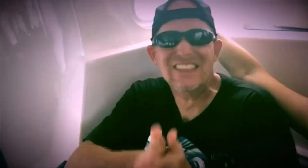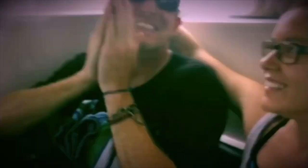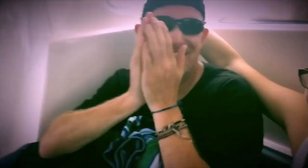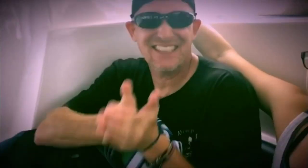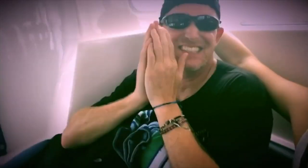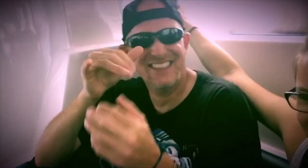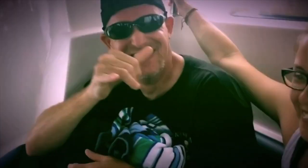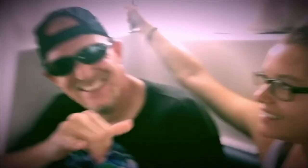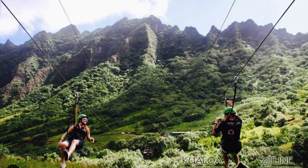(Kevin: wow, the boat is so roughly fast!)